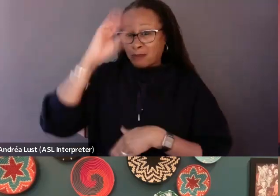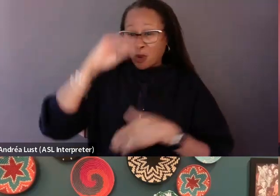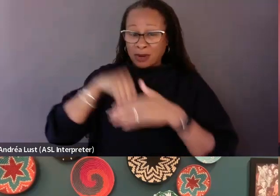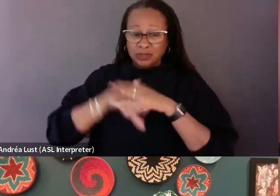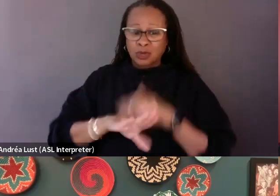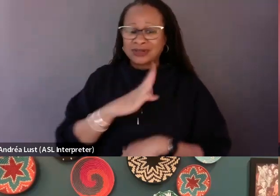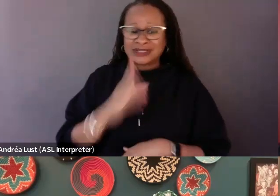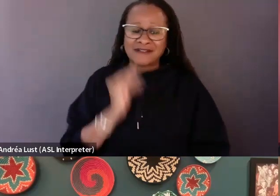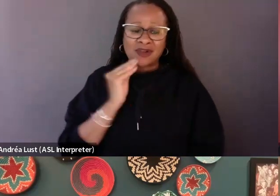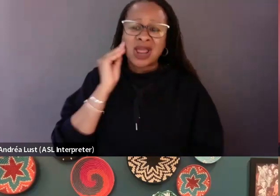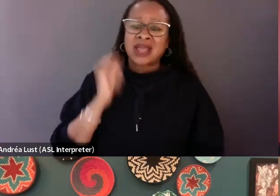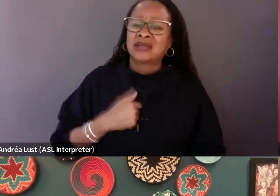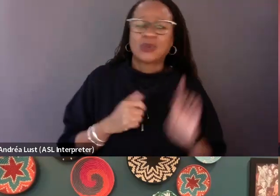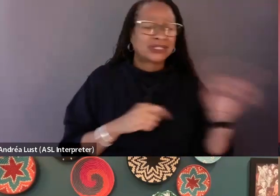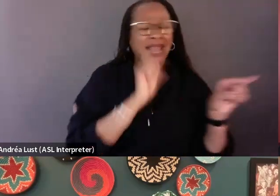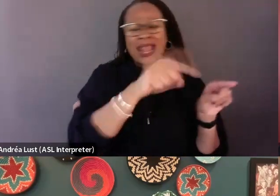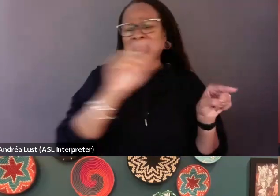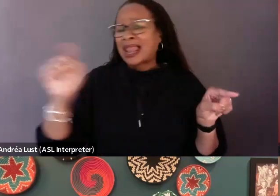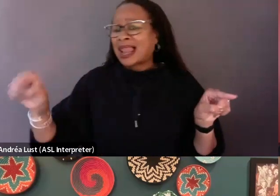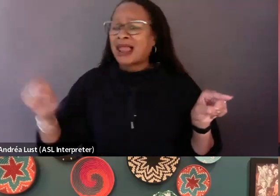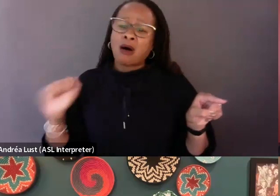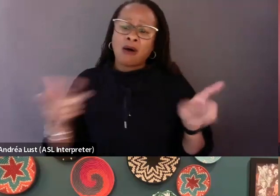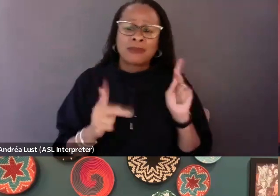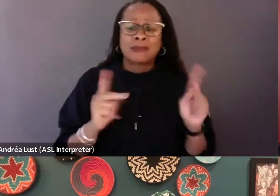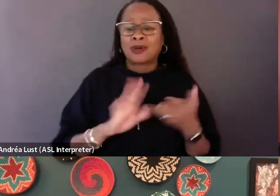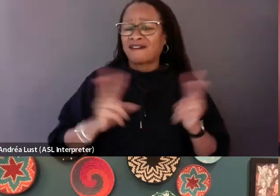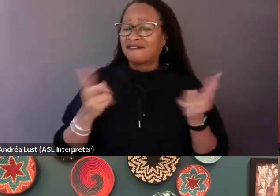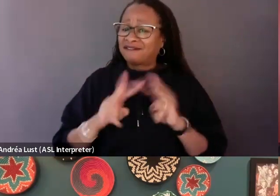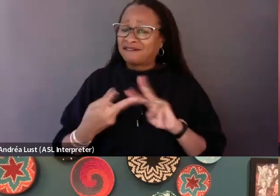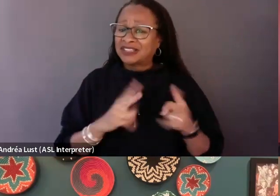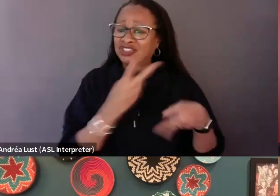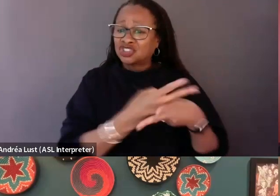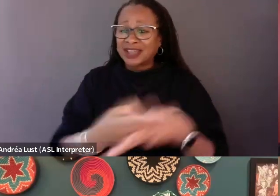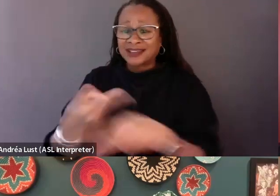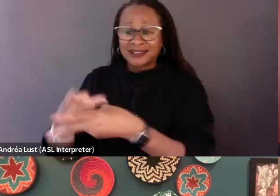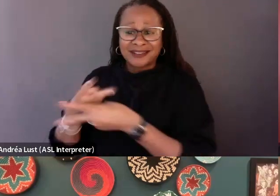He was at this neighbor's house and at that neighbor's house. It was almost like the entire village was raising the child.